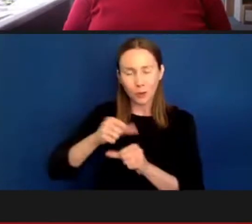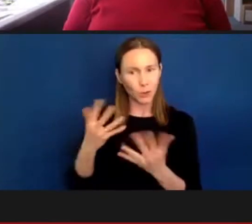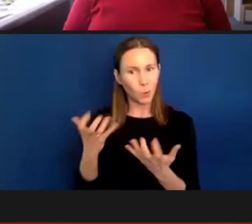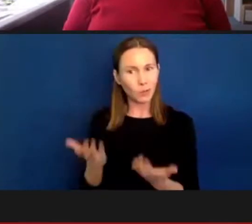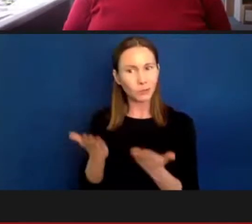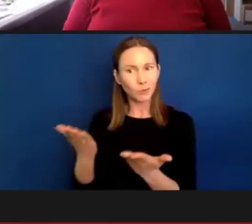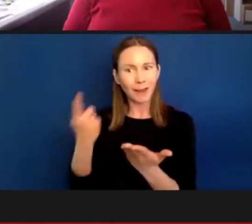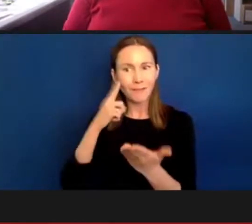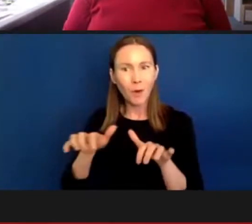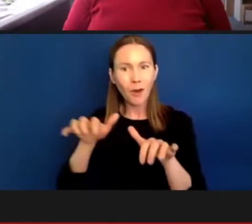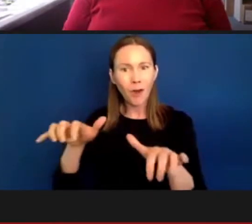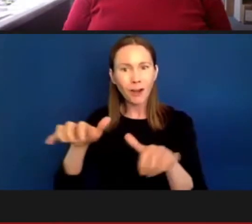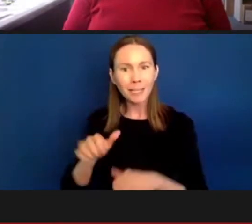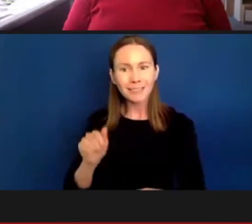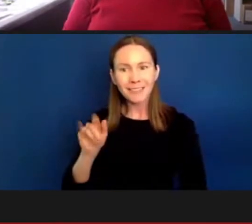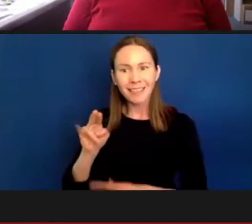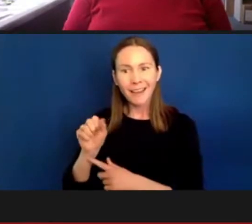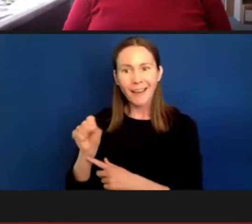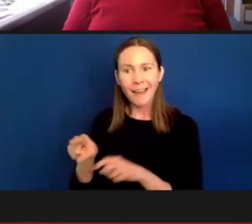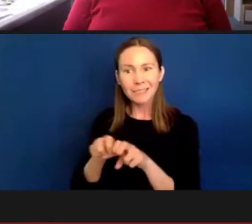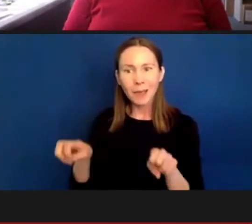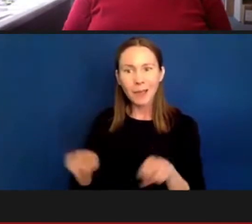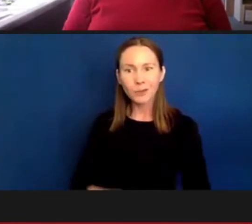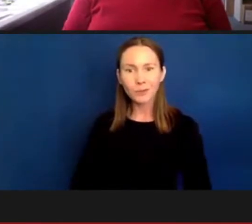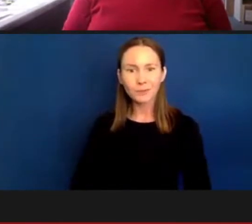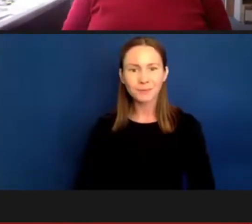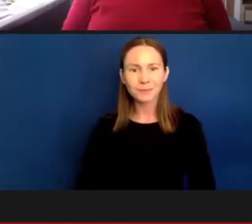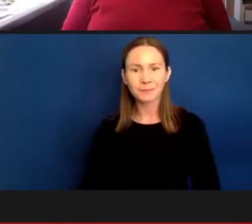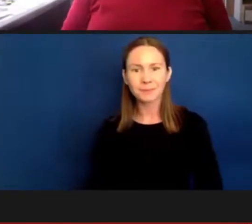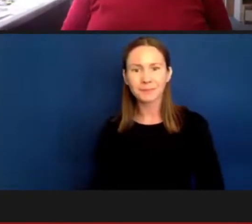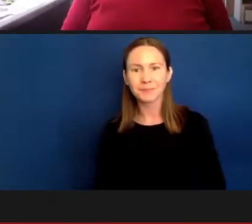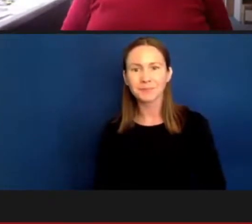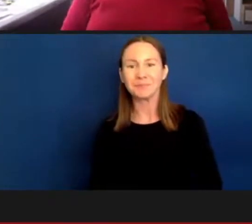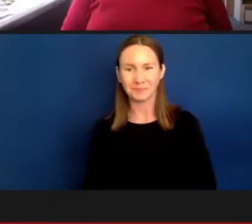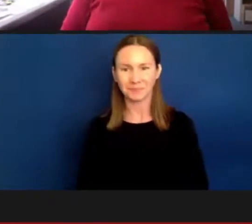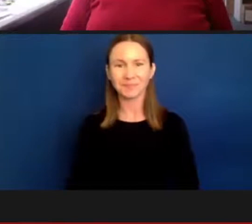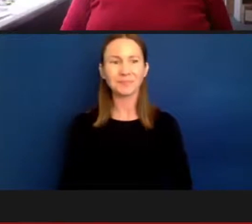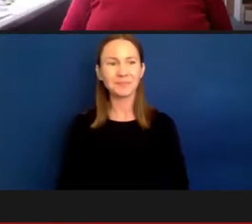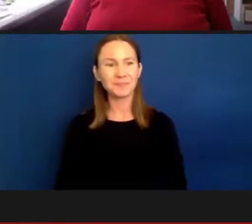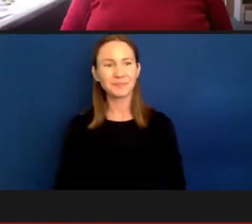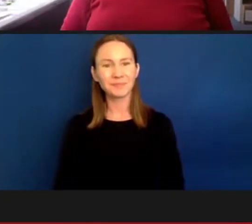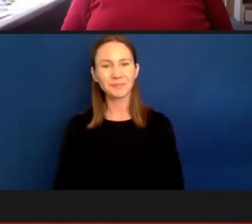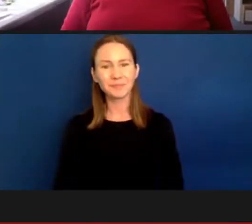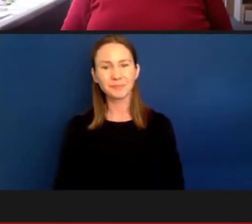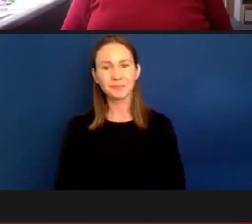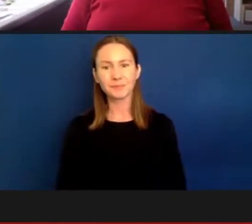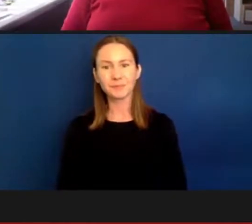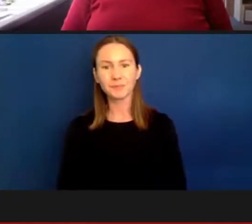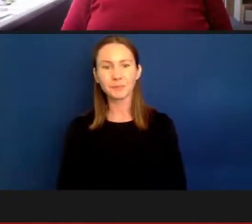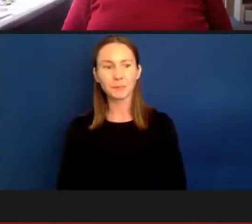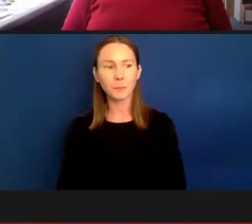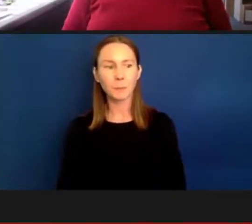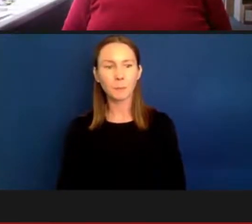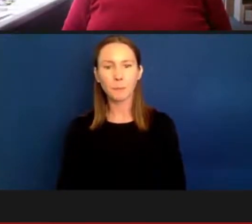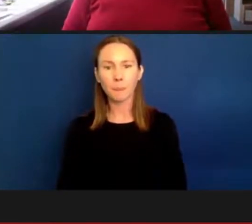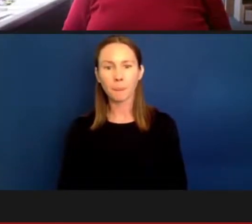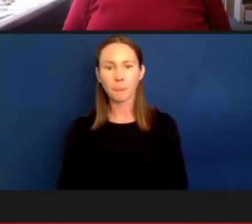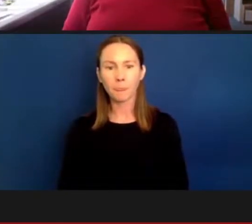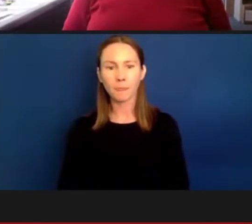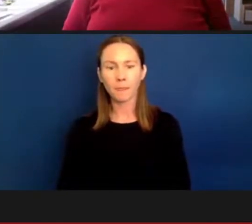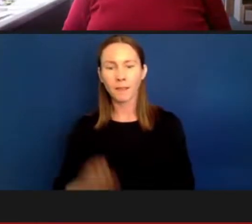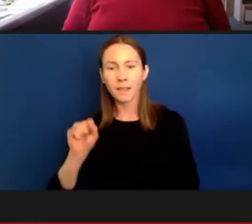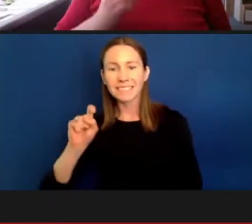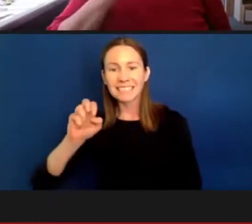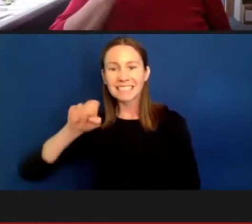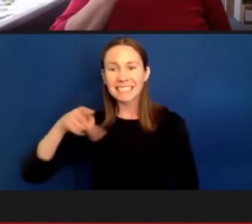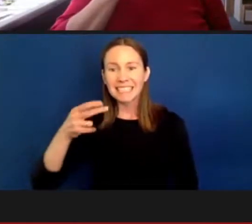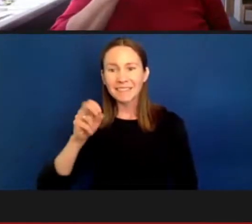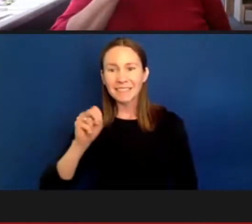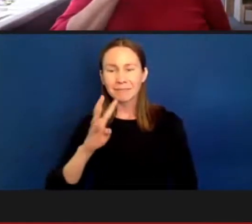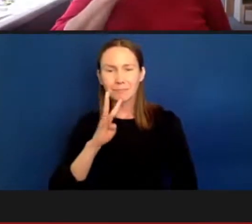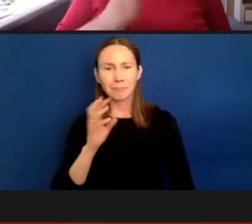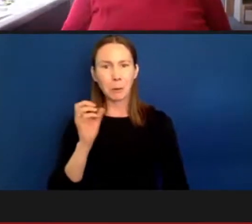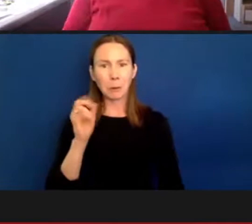Well, I'll kick in again.